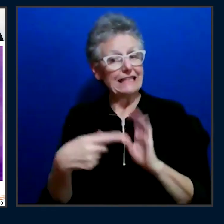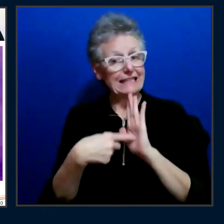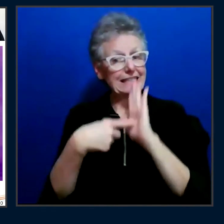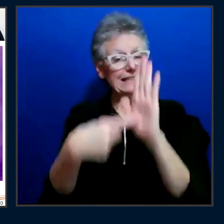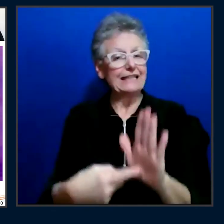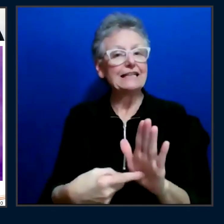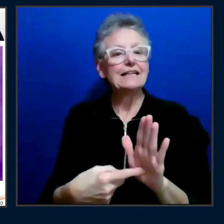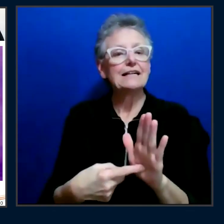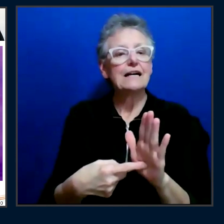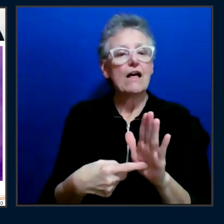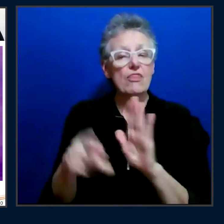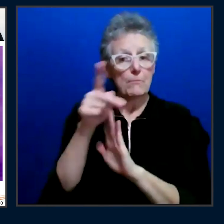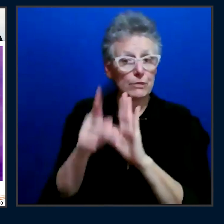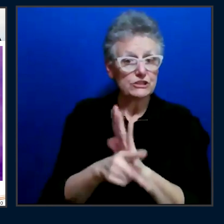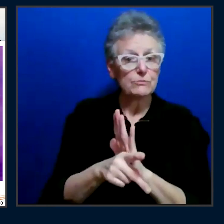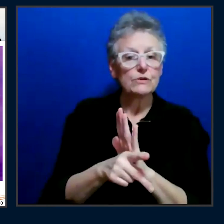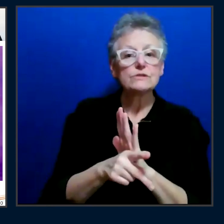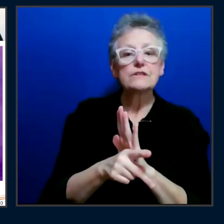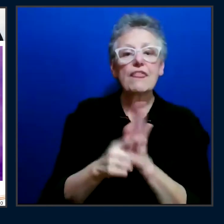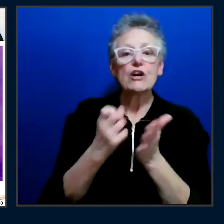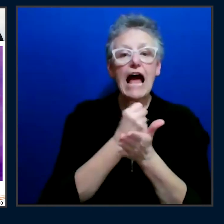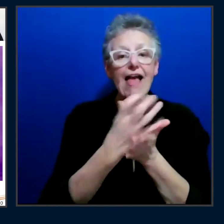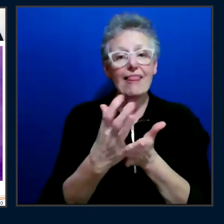to those principles that are highlighted.